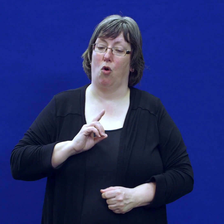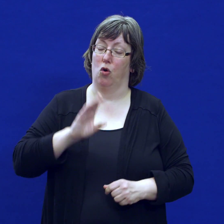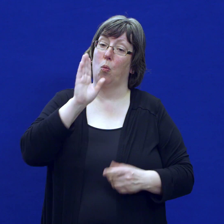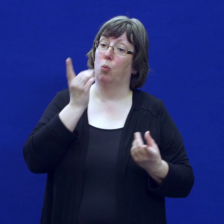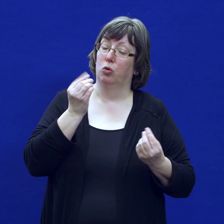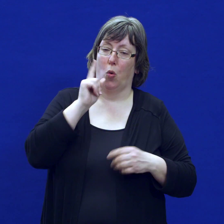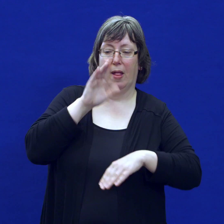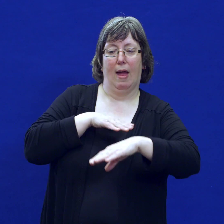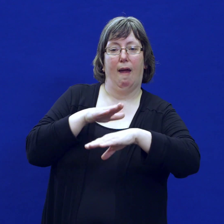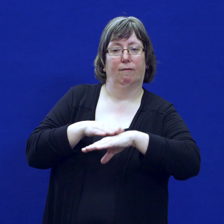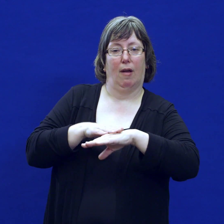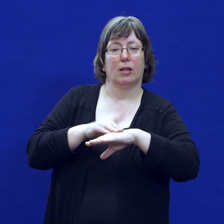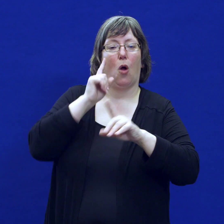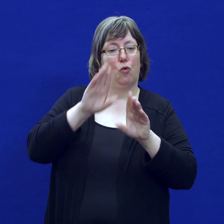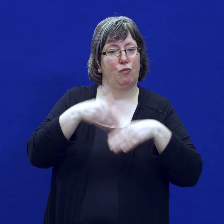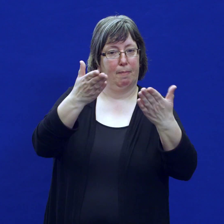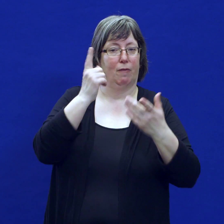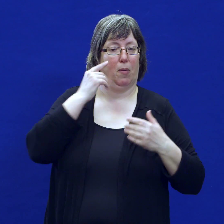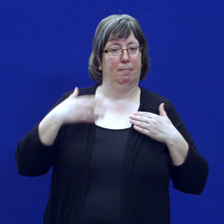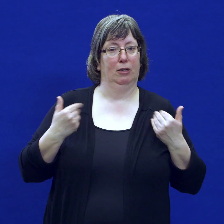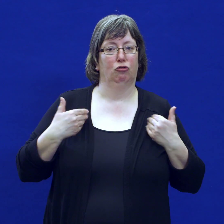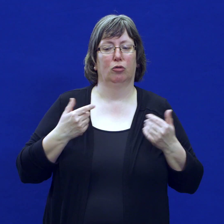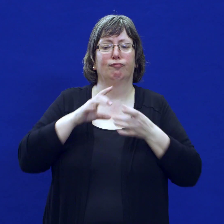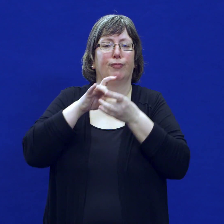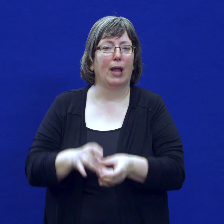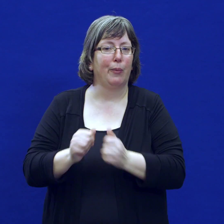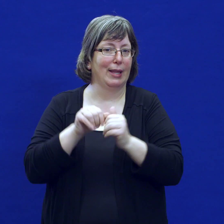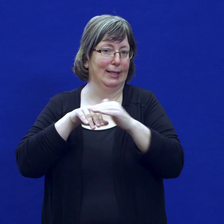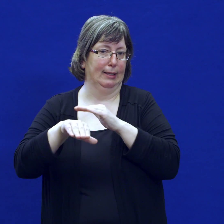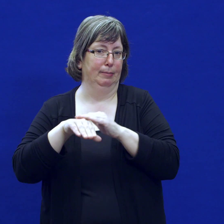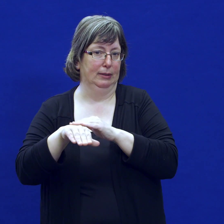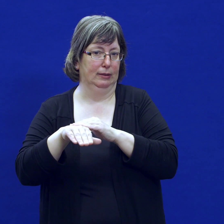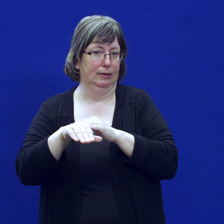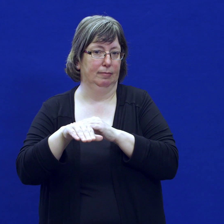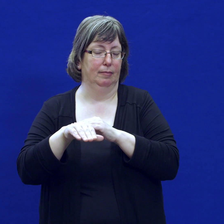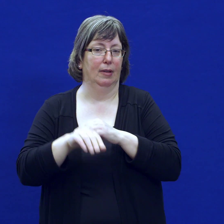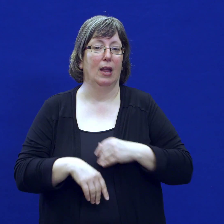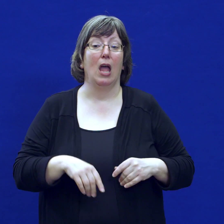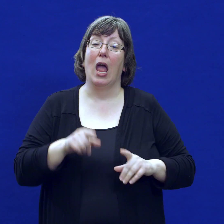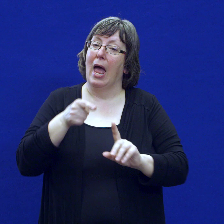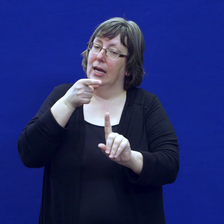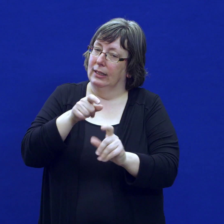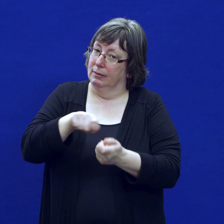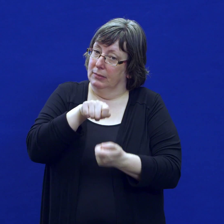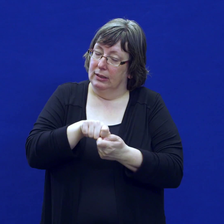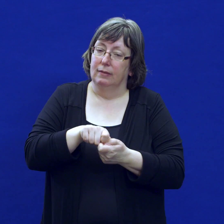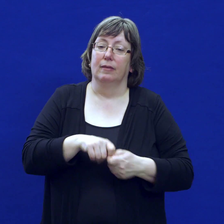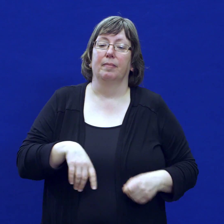and make recommendations to the Minister about accessibility and in particular shall